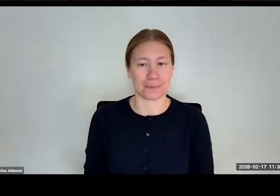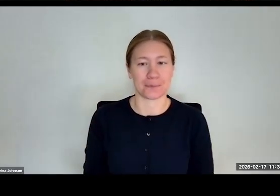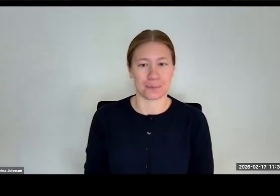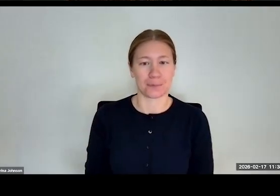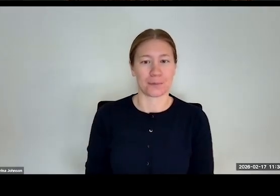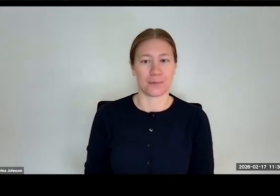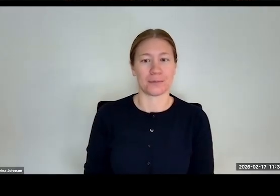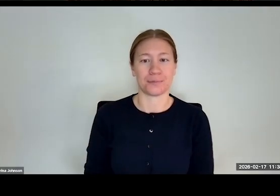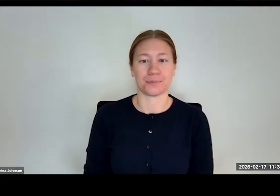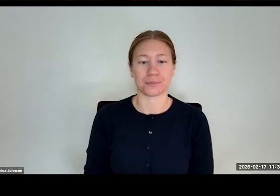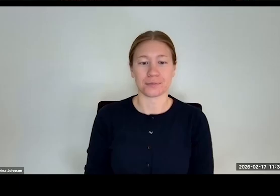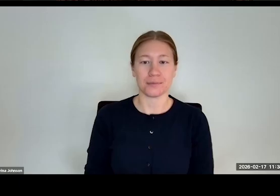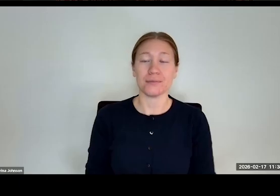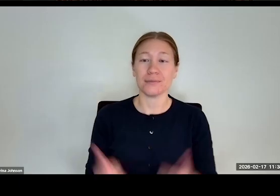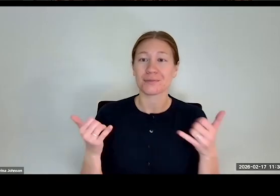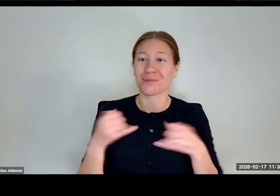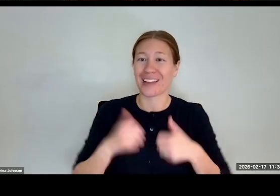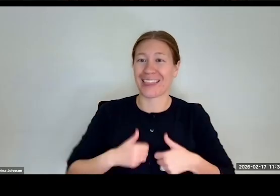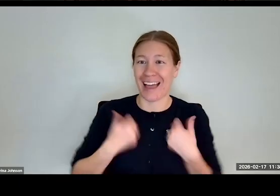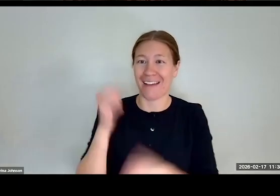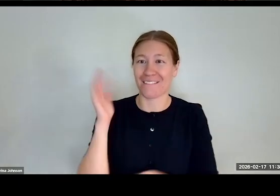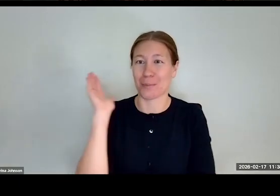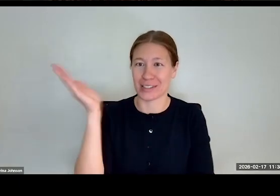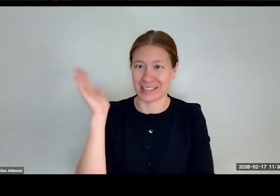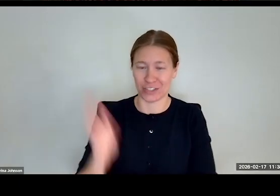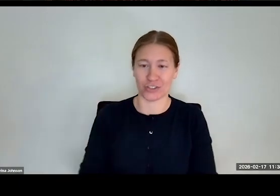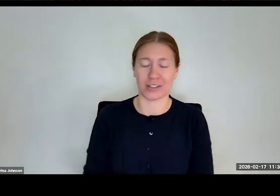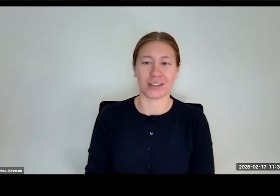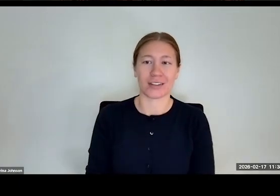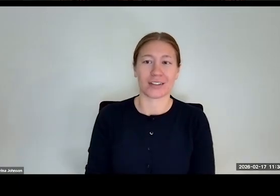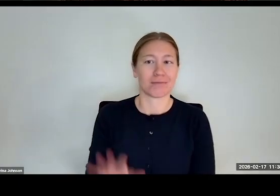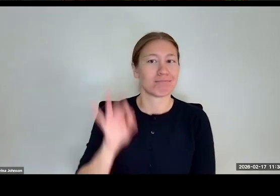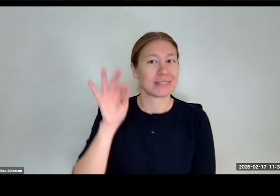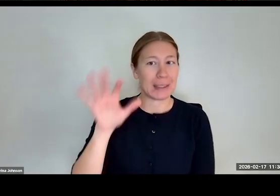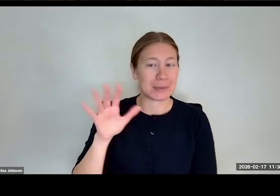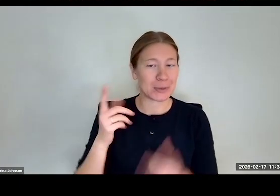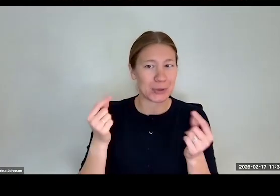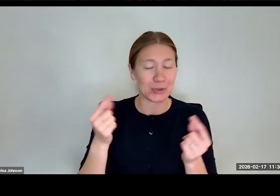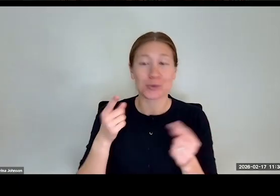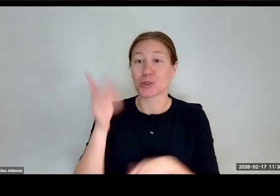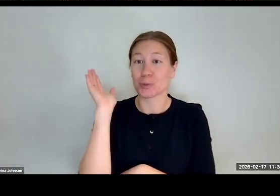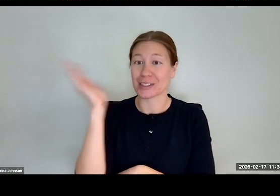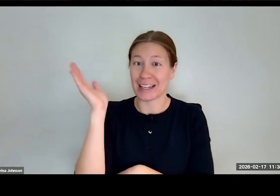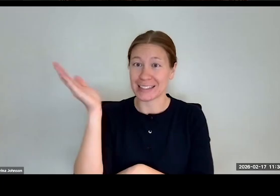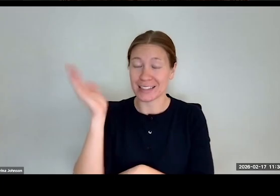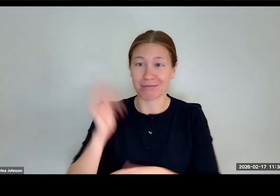And then finally some live presentation tips before we move into our demo. So when you are presenting live, it is important to read